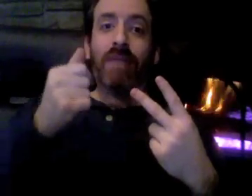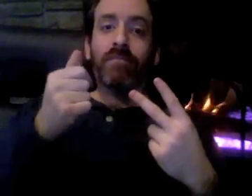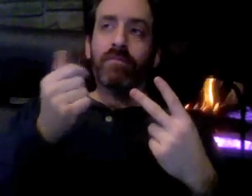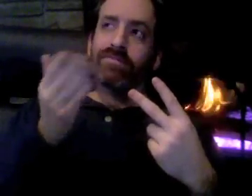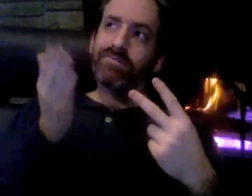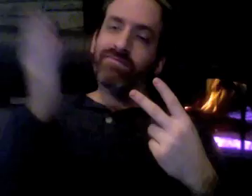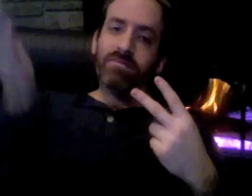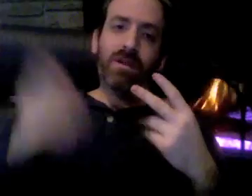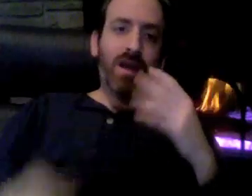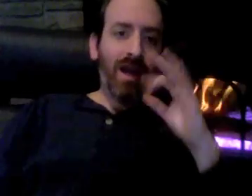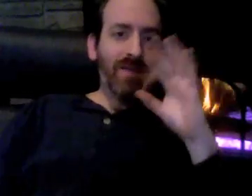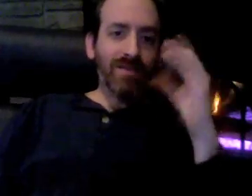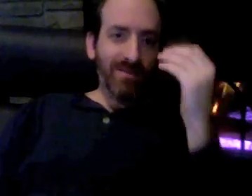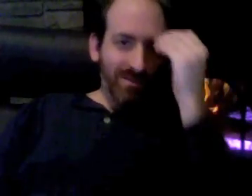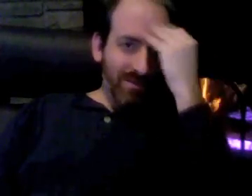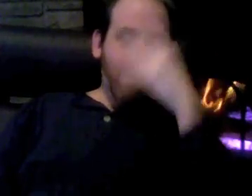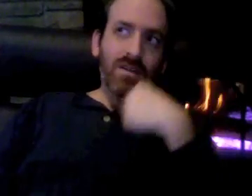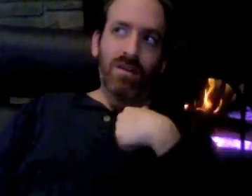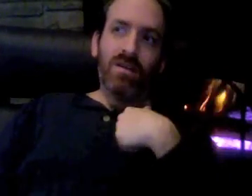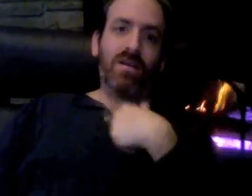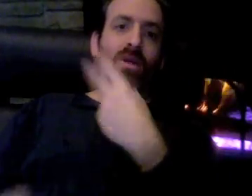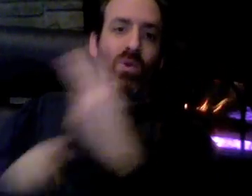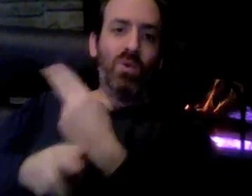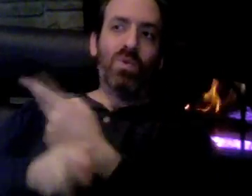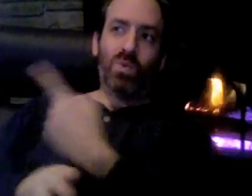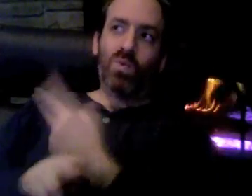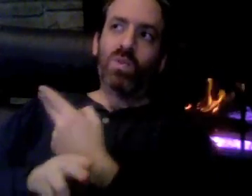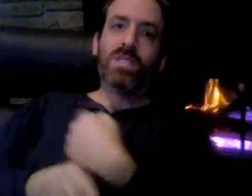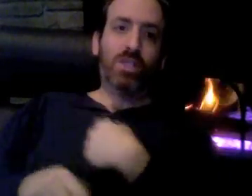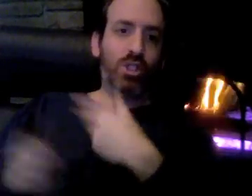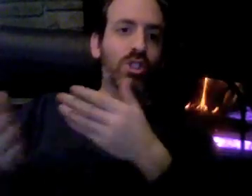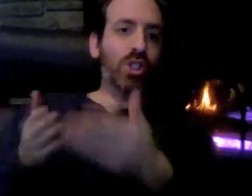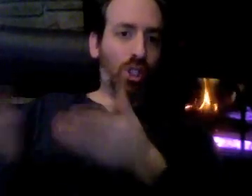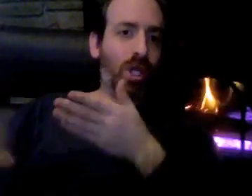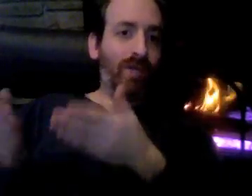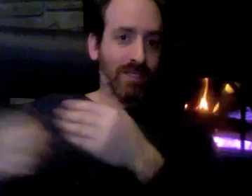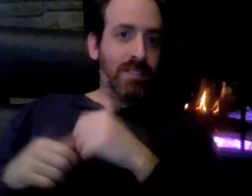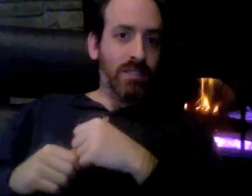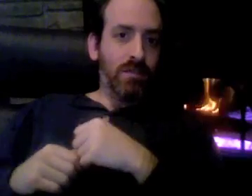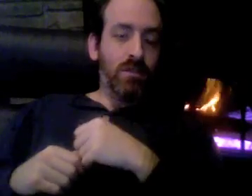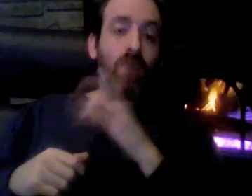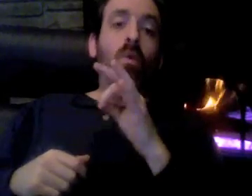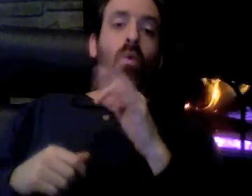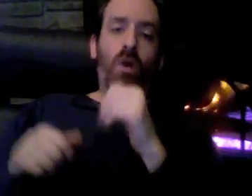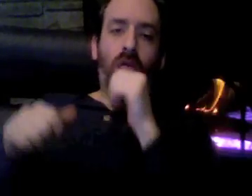Snap!VRS informs people at FCC that they confirms they have been providing me VRS services first.